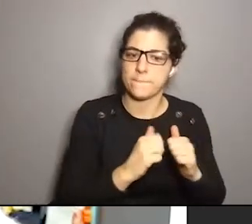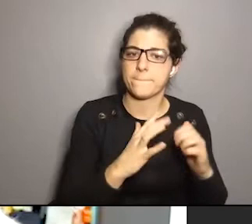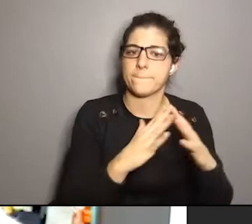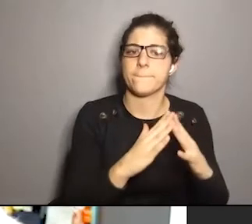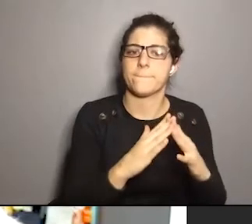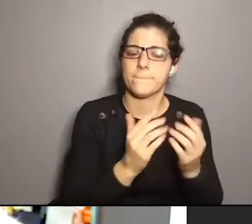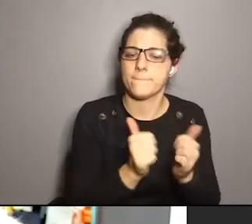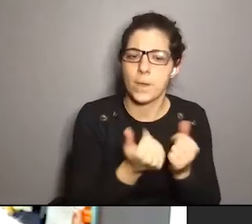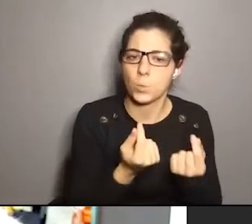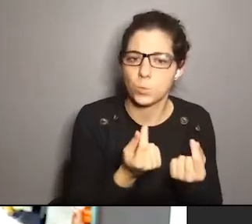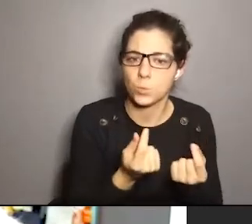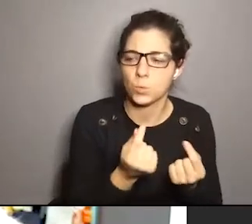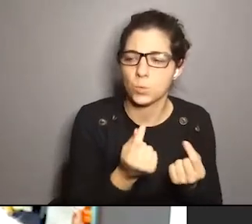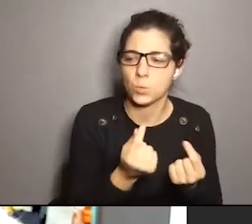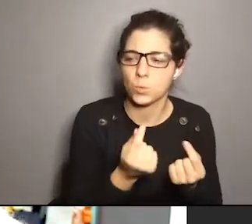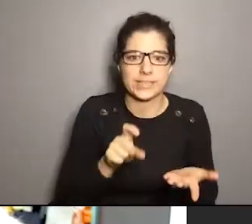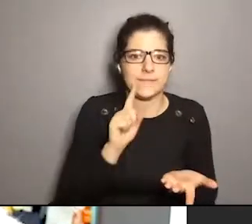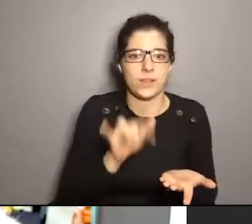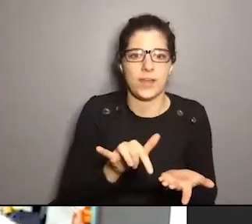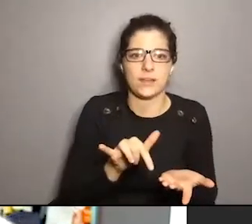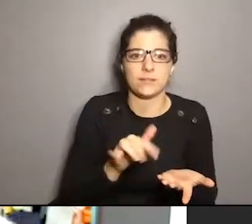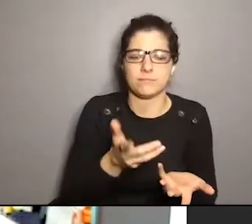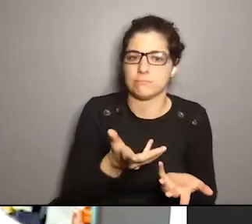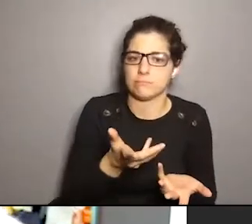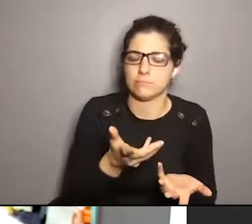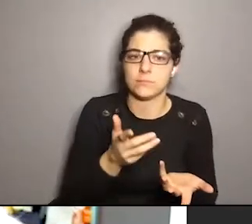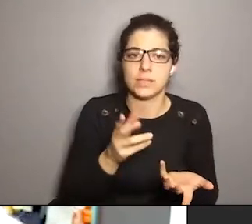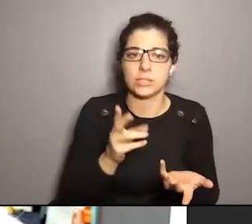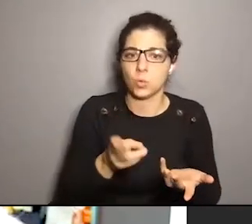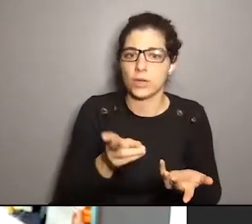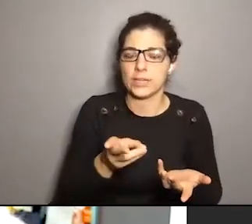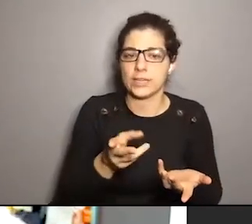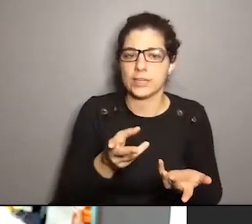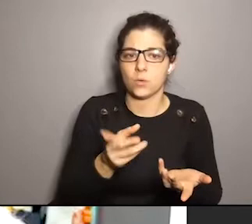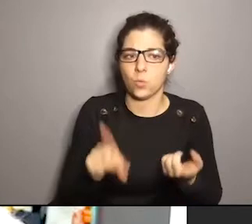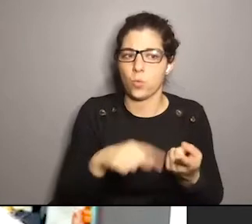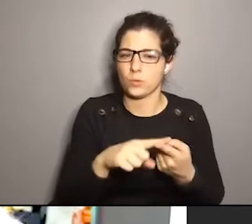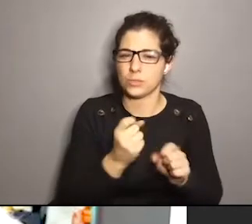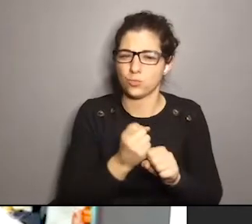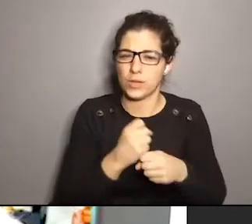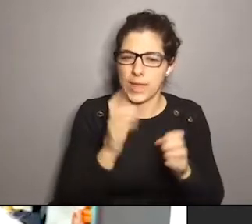there is clearly a need for it, historically when was it created,